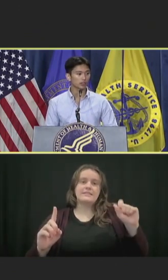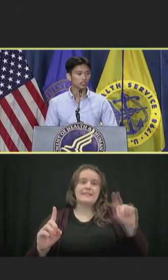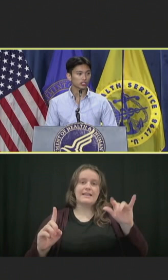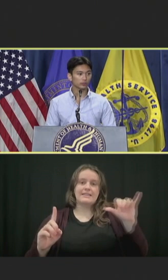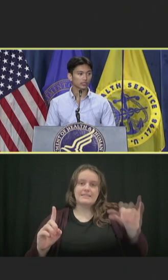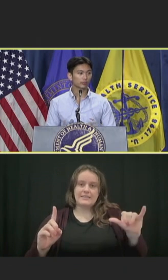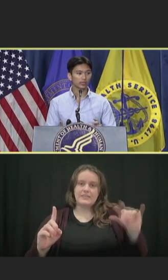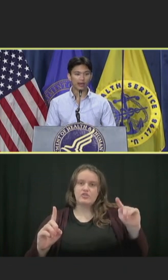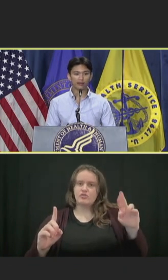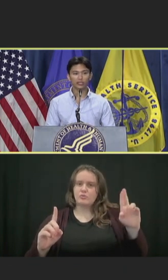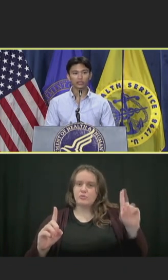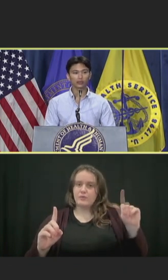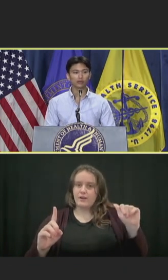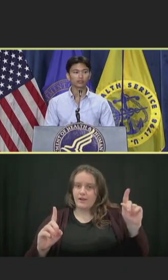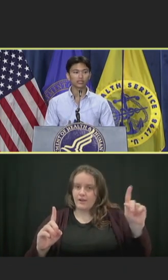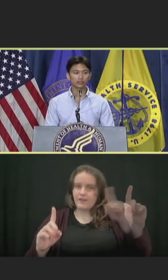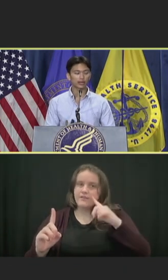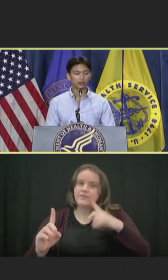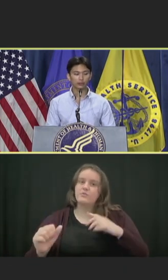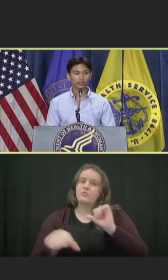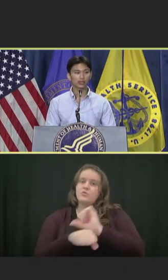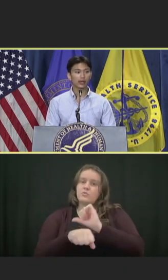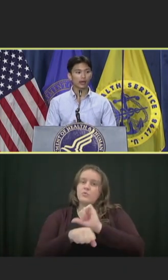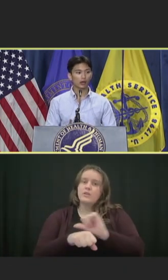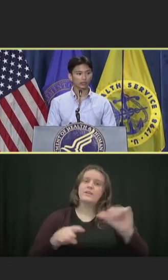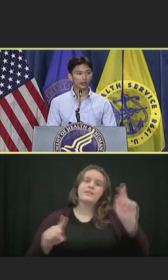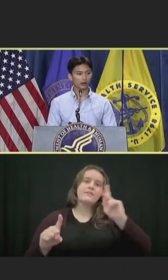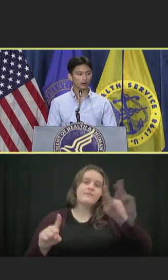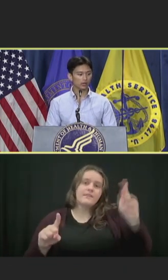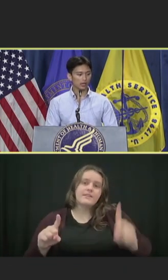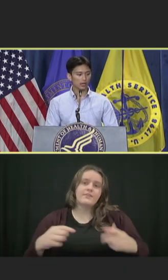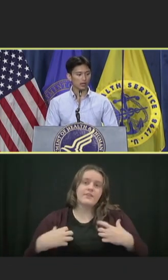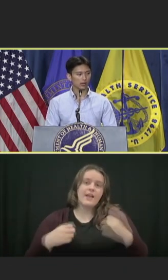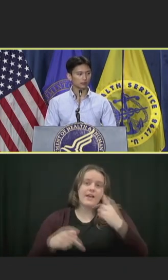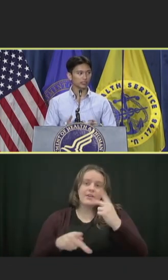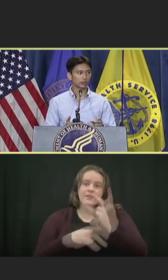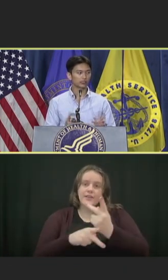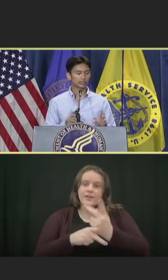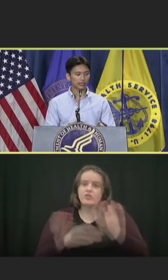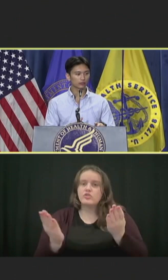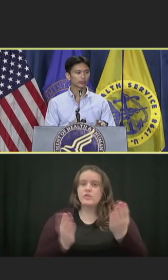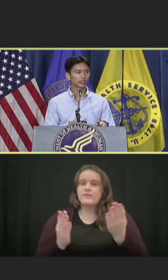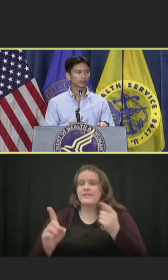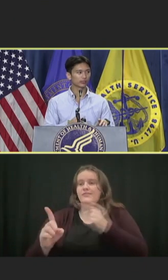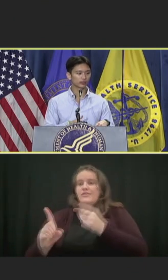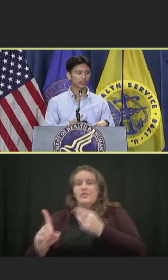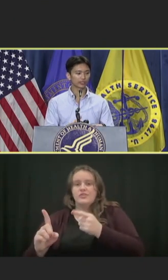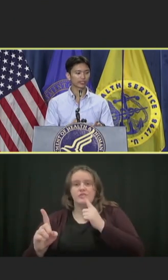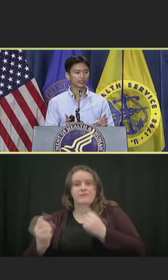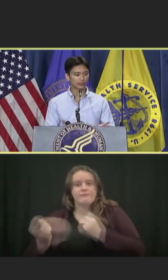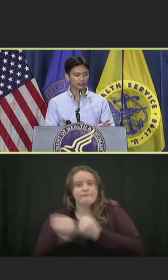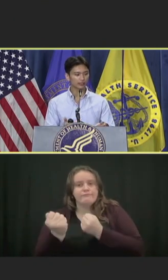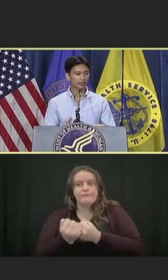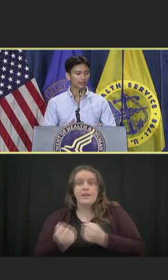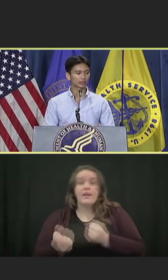She was a big advocate of de-siloing healthcare, you know, de siloing different diseases, and so